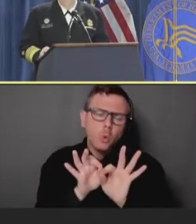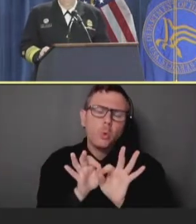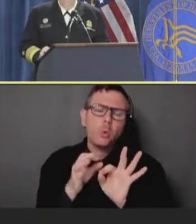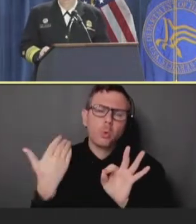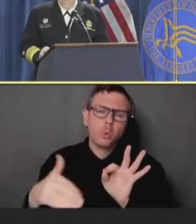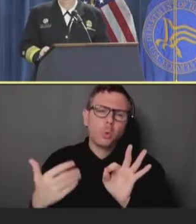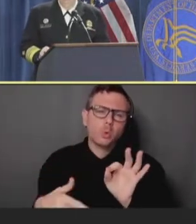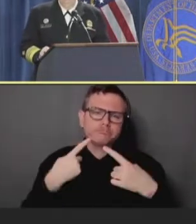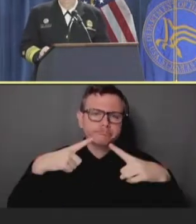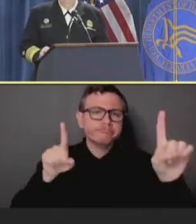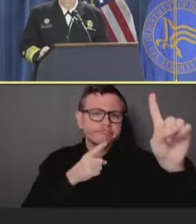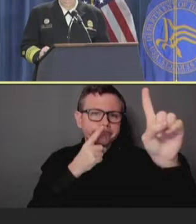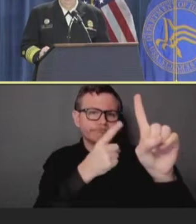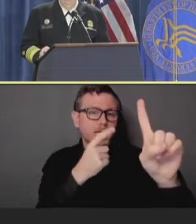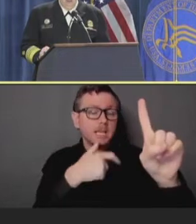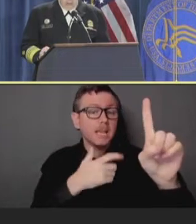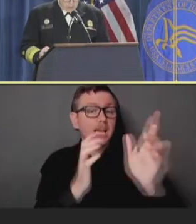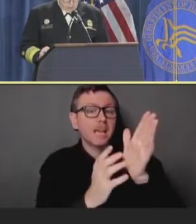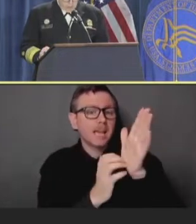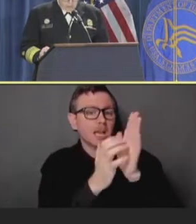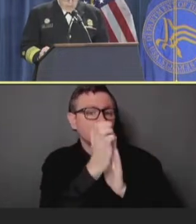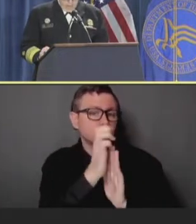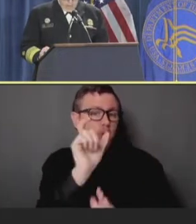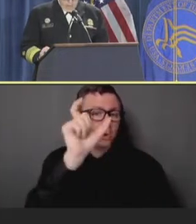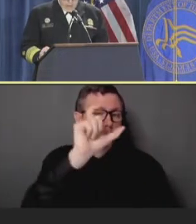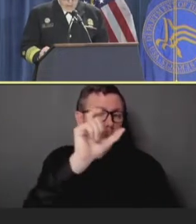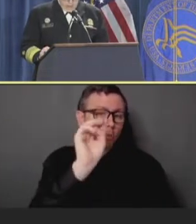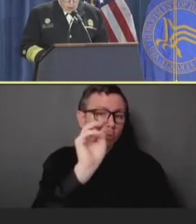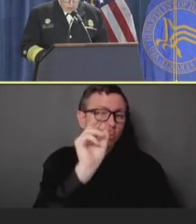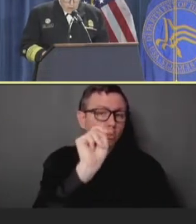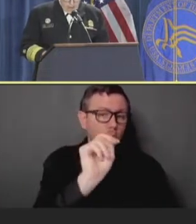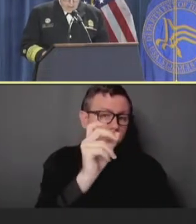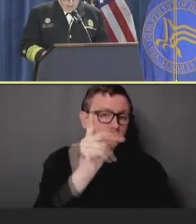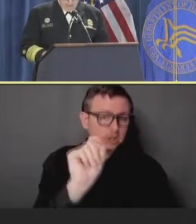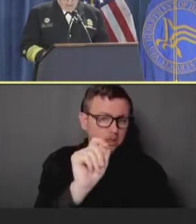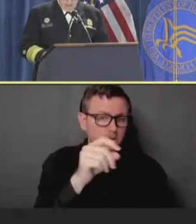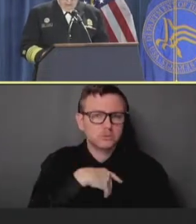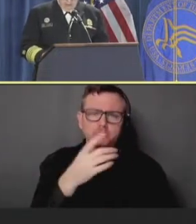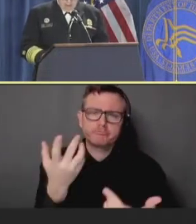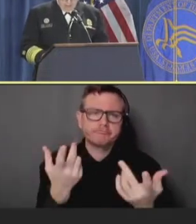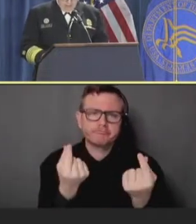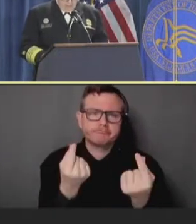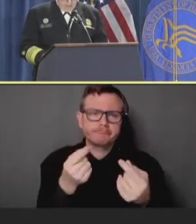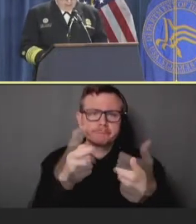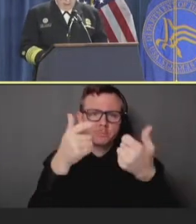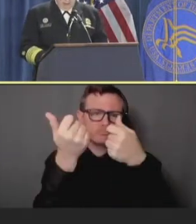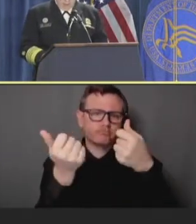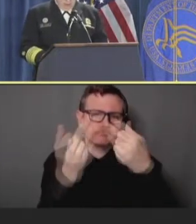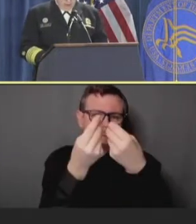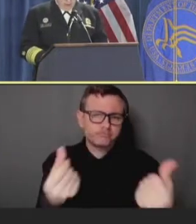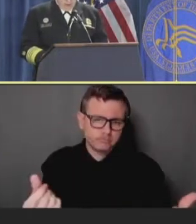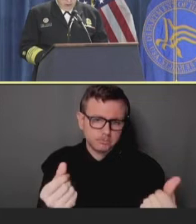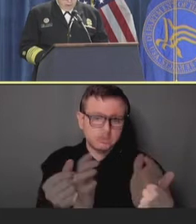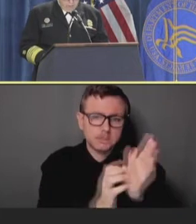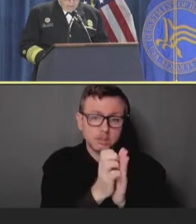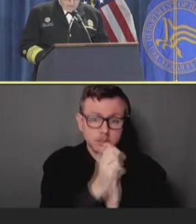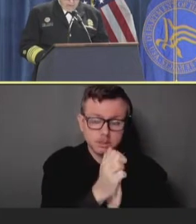Moonshot of ending cancer as we know it. Along the way, we expect to see many advances in the prevention and treatment of cancer